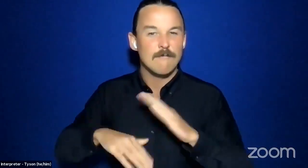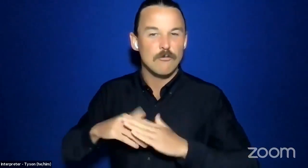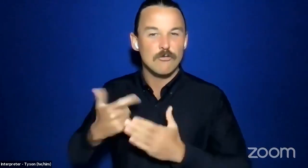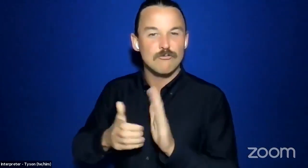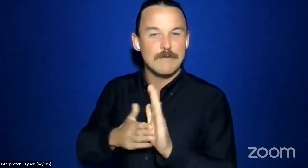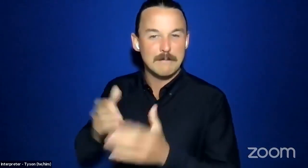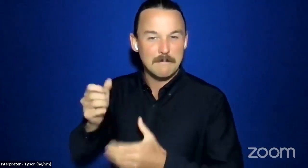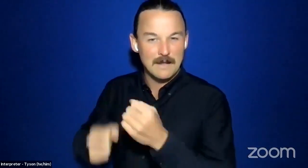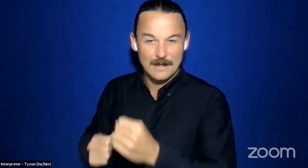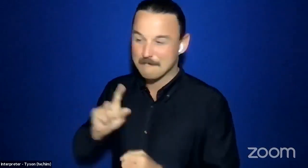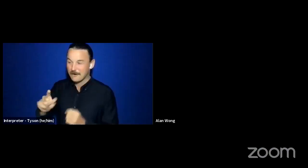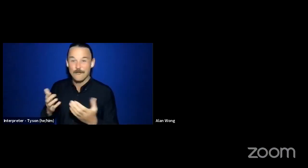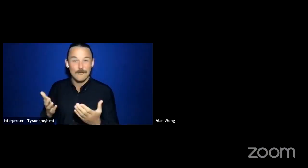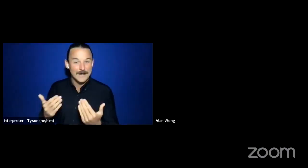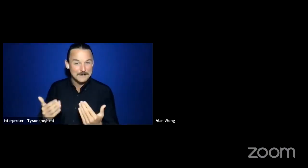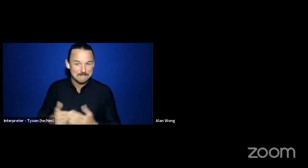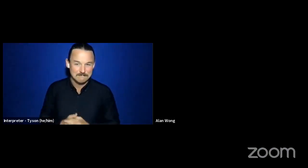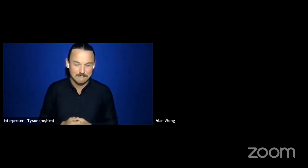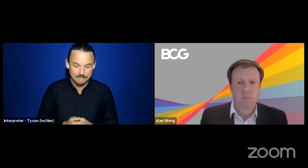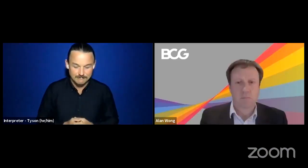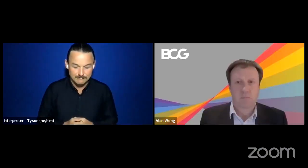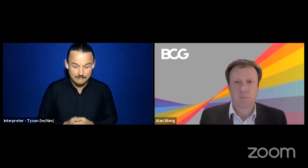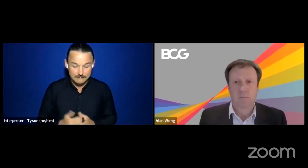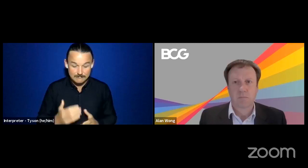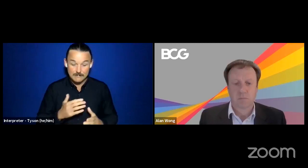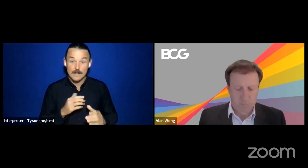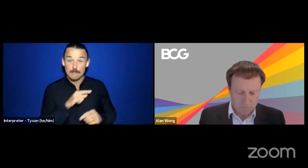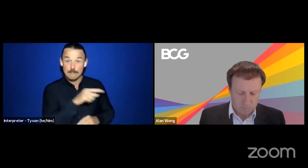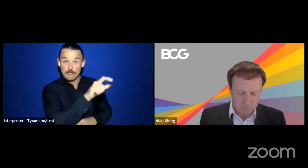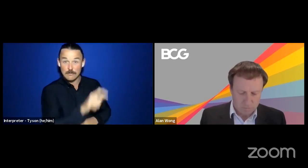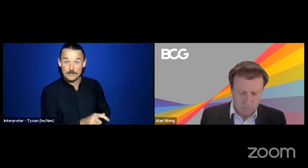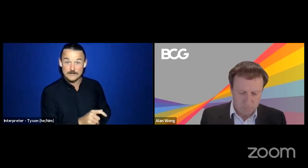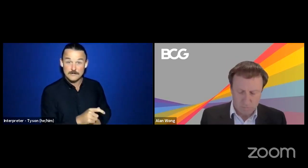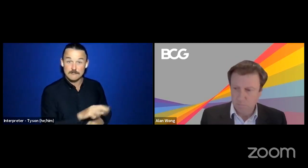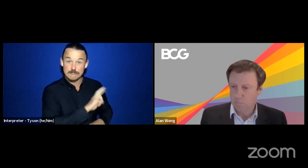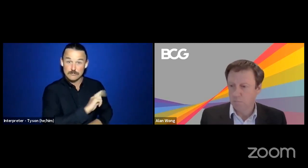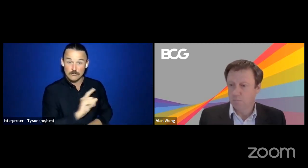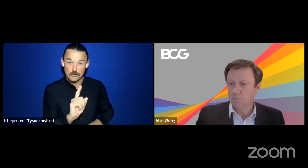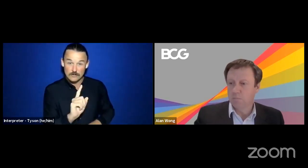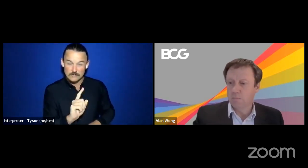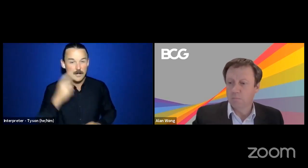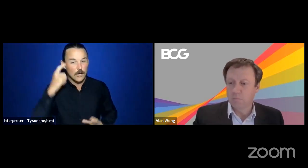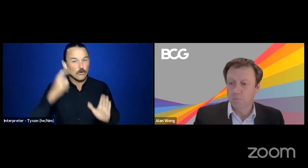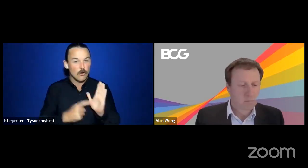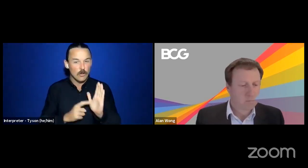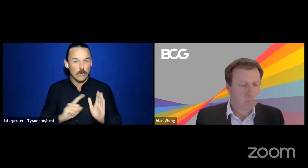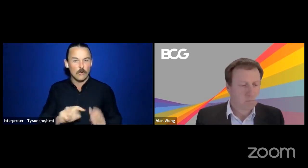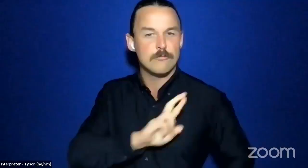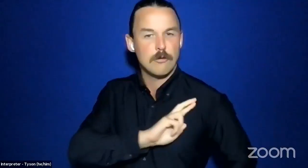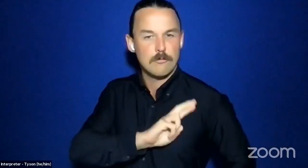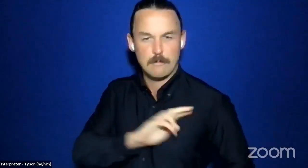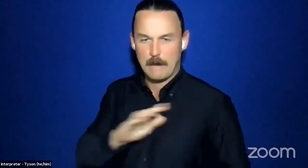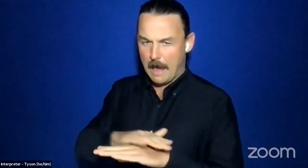therapy. But say that say that brothers responsibility. is to is to acknowledge that responsible is to acknowledge that